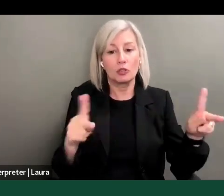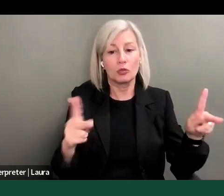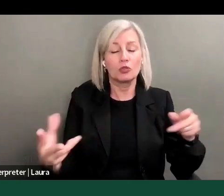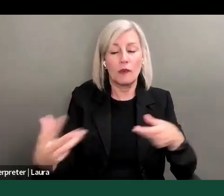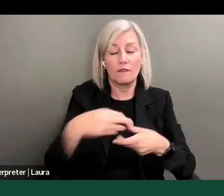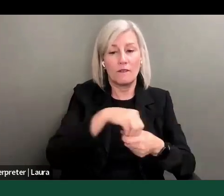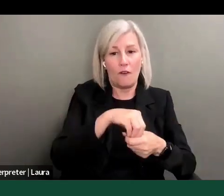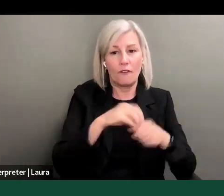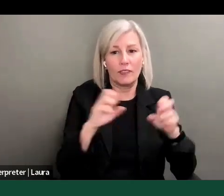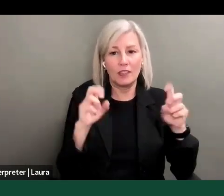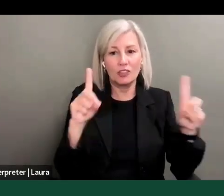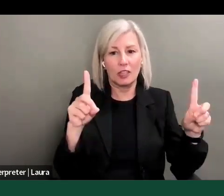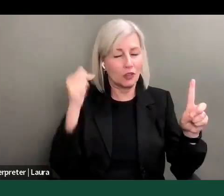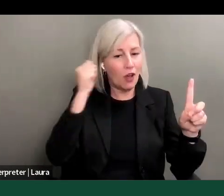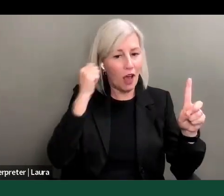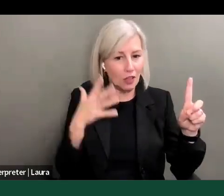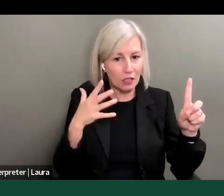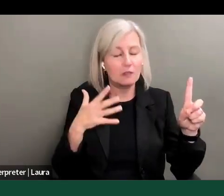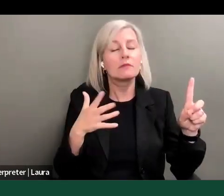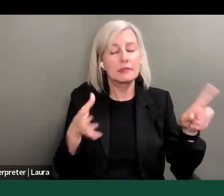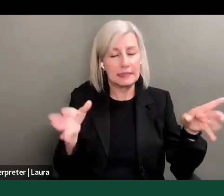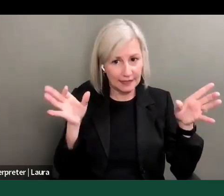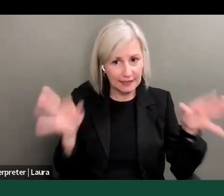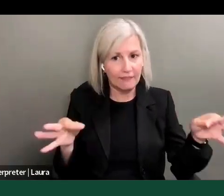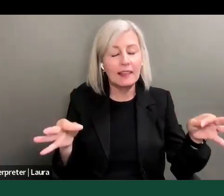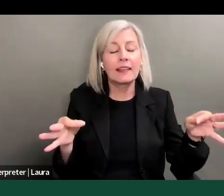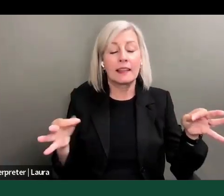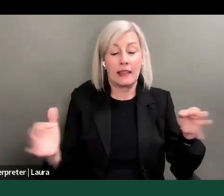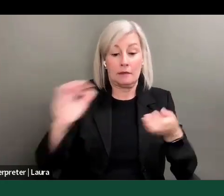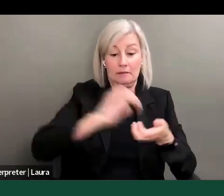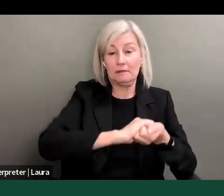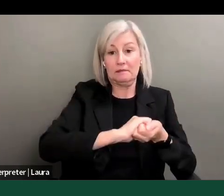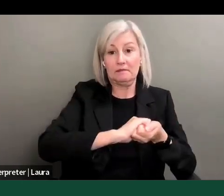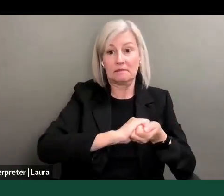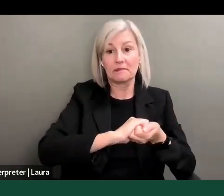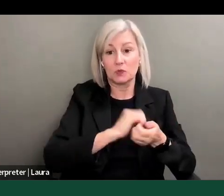educational audiologists definitely the collaboration with Jordan and I has been